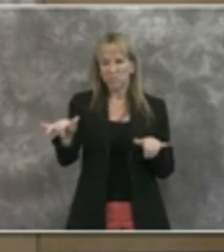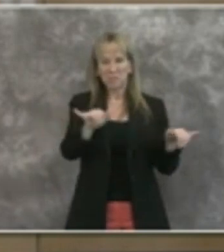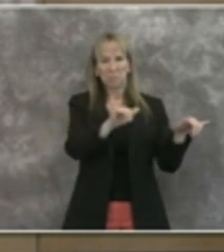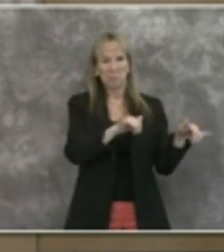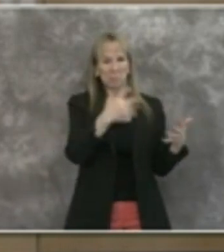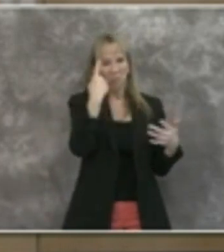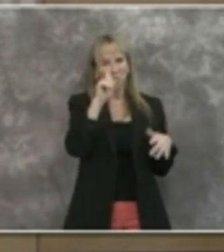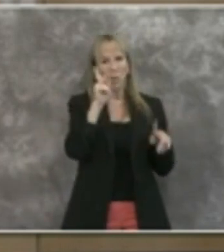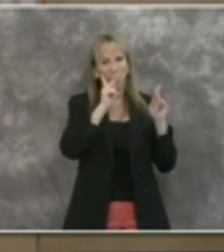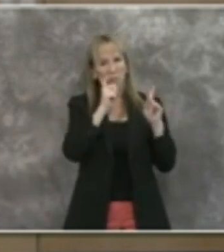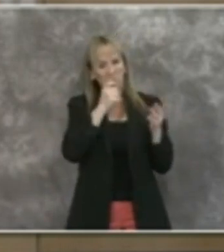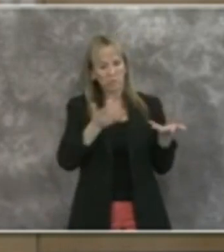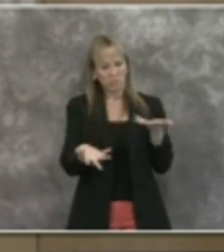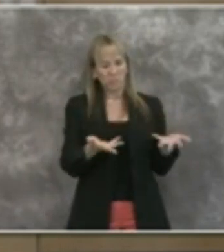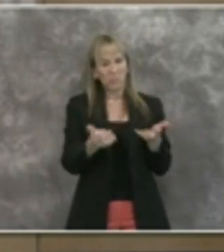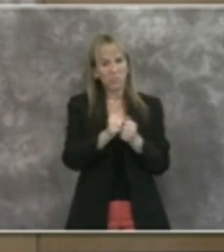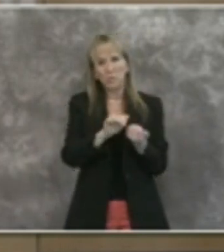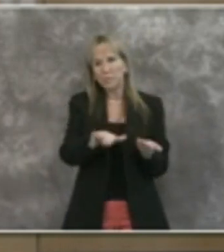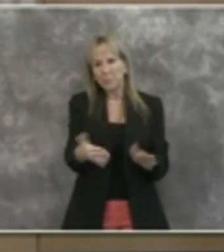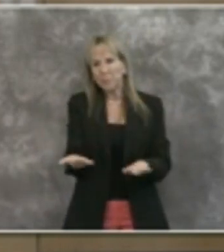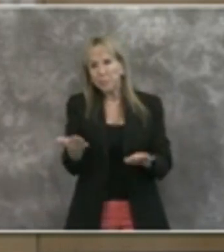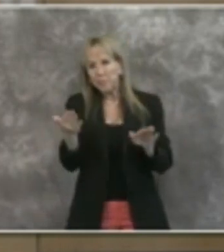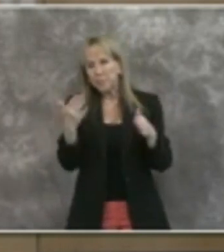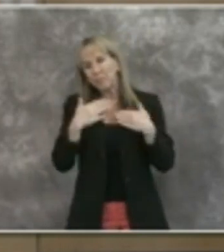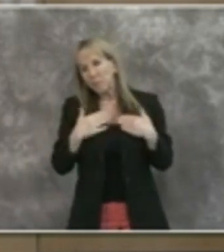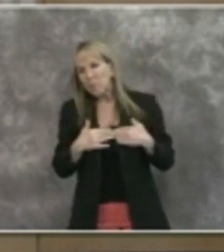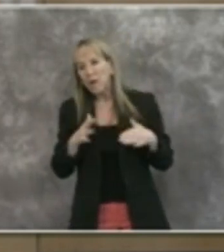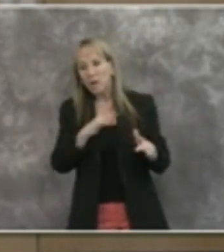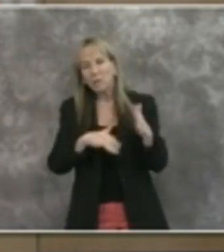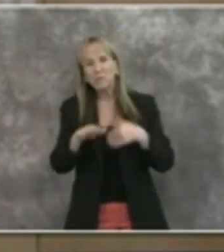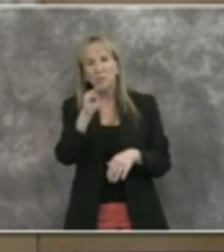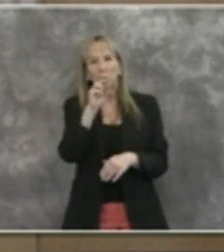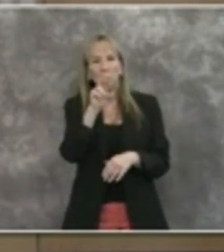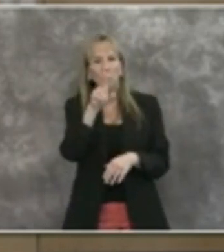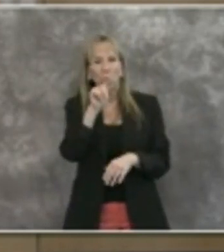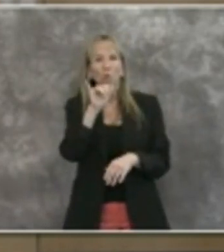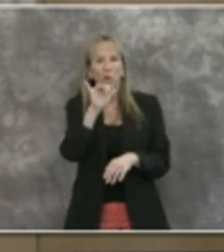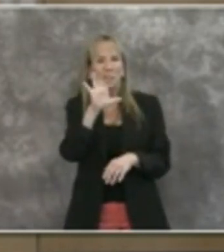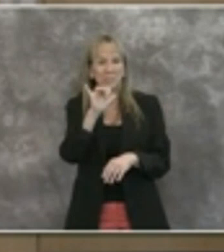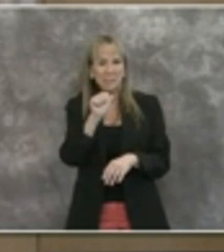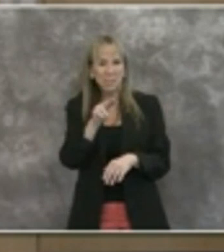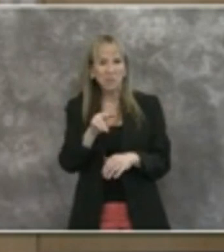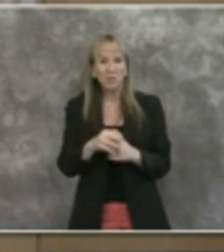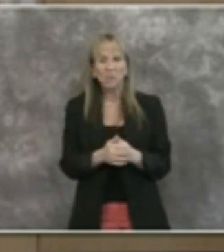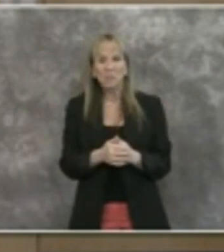FUNERAL HOME FOR THE PEOPLE WHO ARE HANDLING THE DECEASED. SO CDC HAS A CLEAR